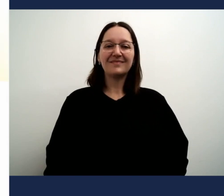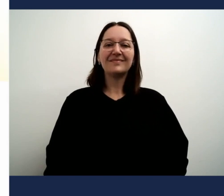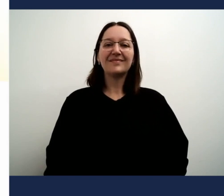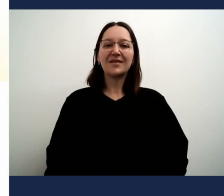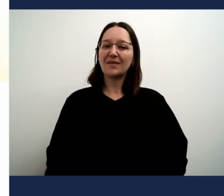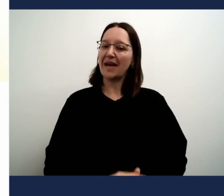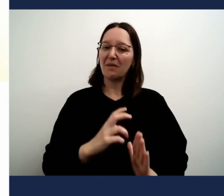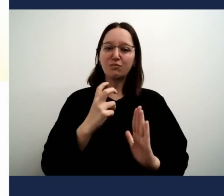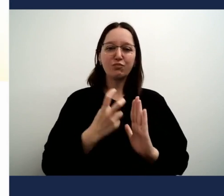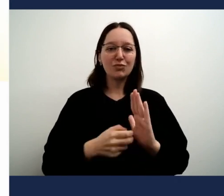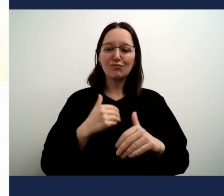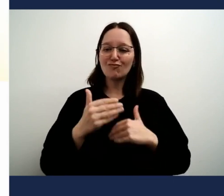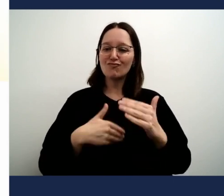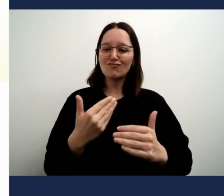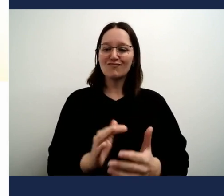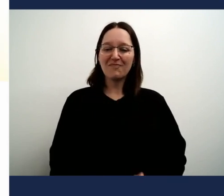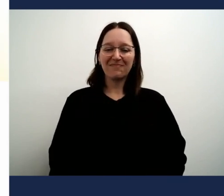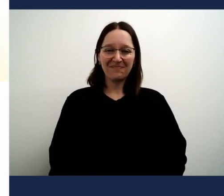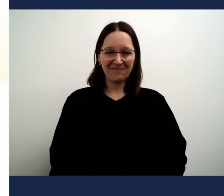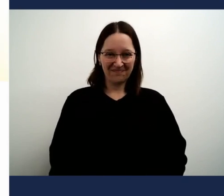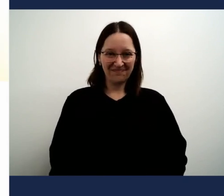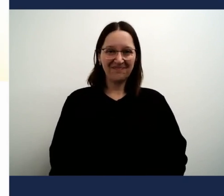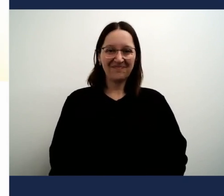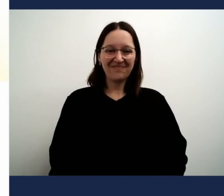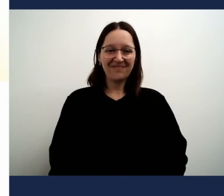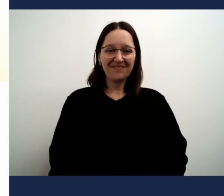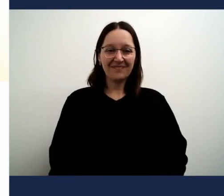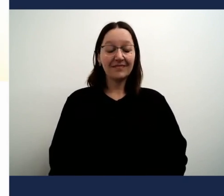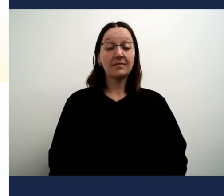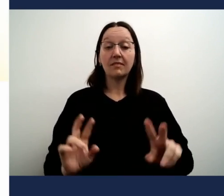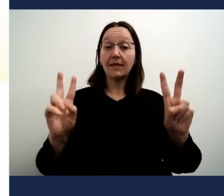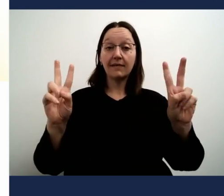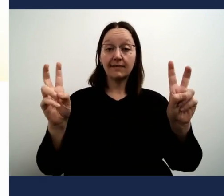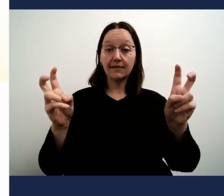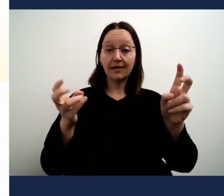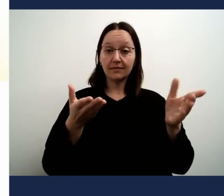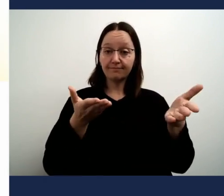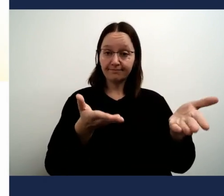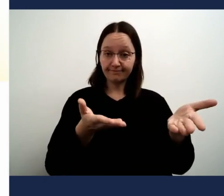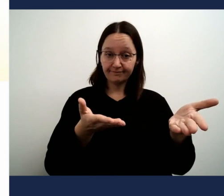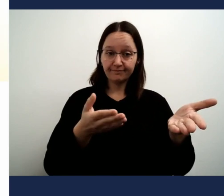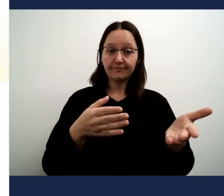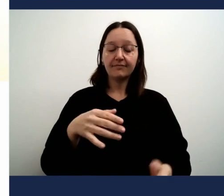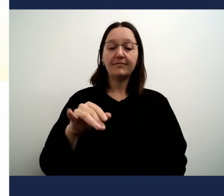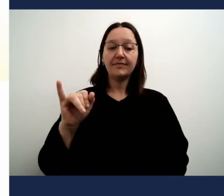the content. Later today, as chancellor Khosla mentioned, I